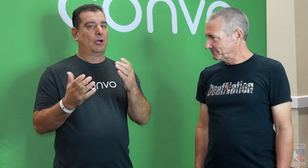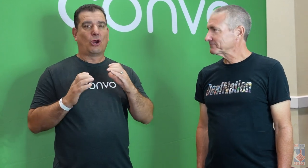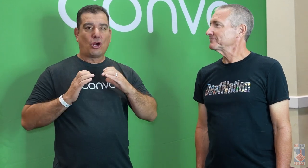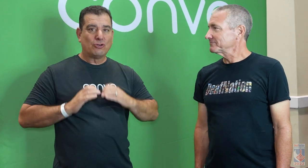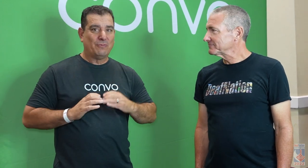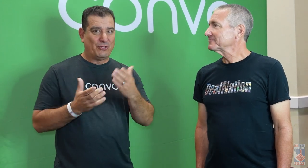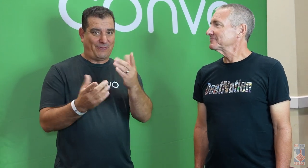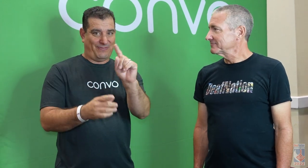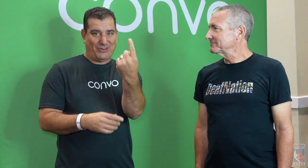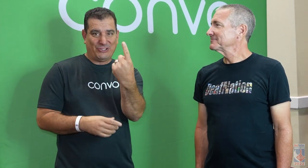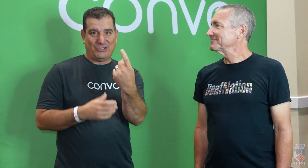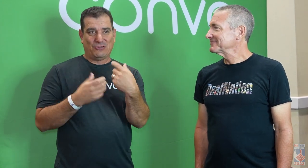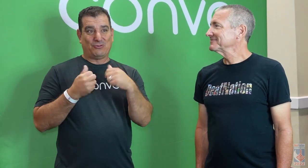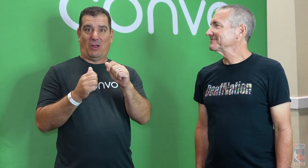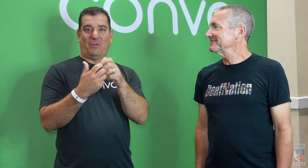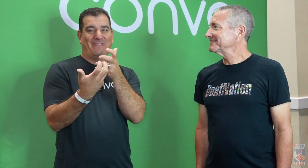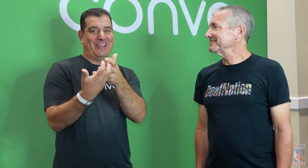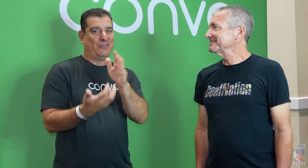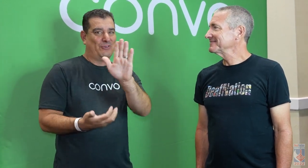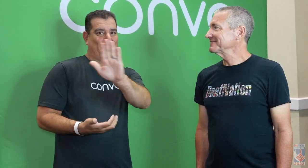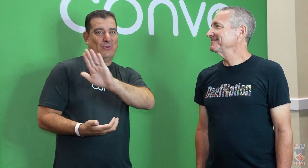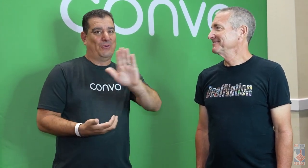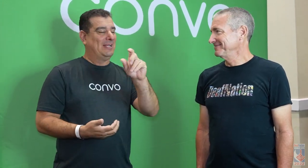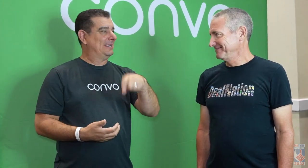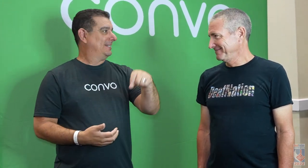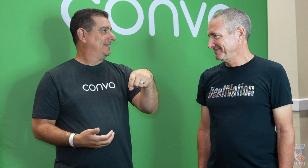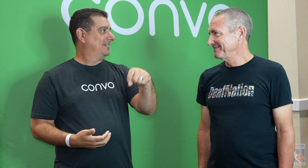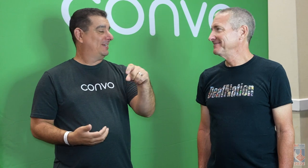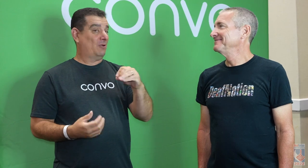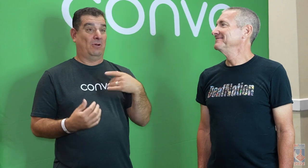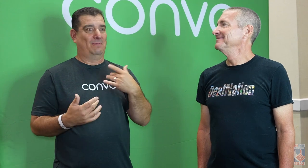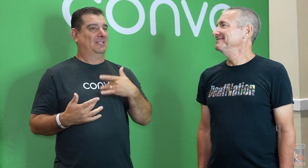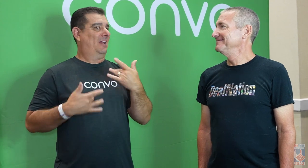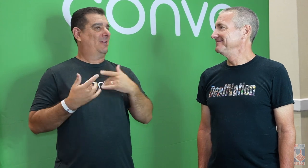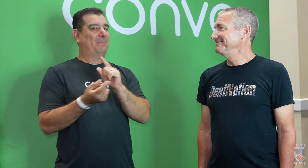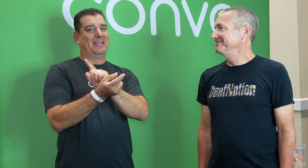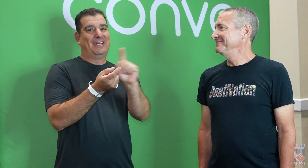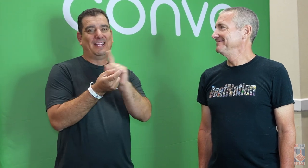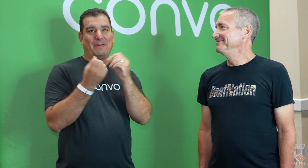The customer is always first. We try to meet your needs so I’m excited to meet